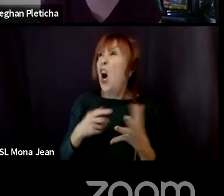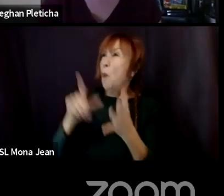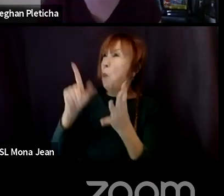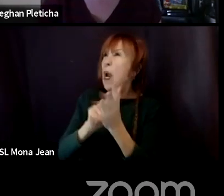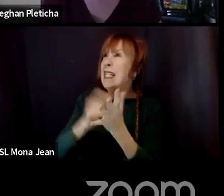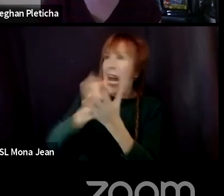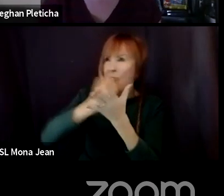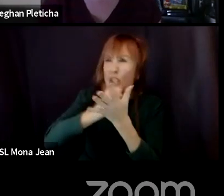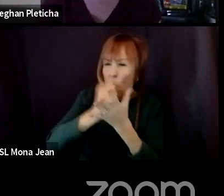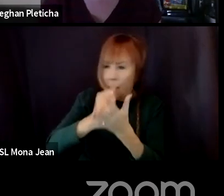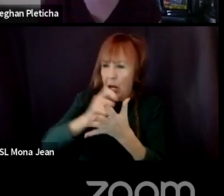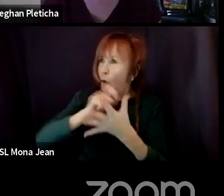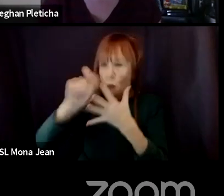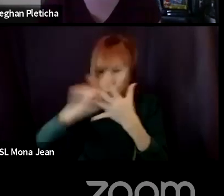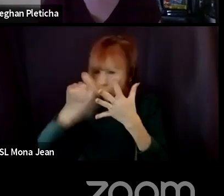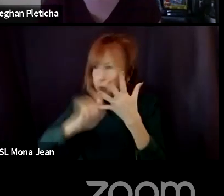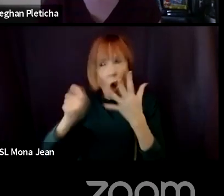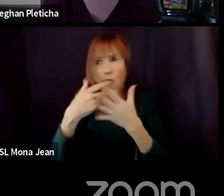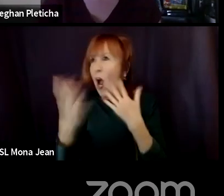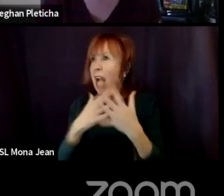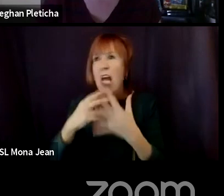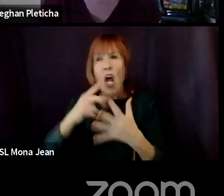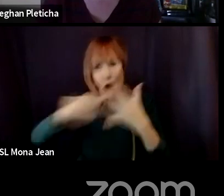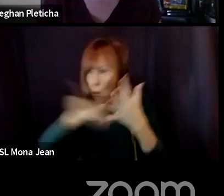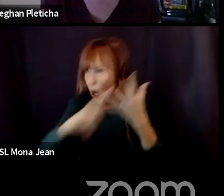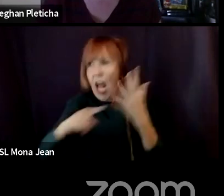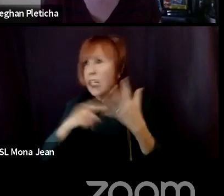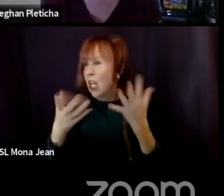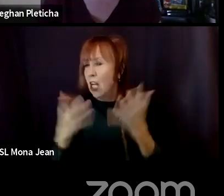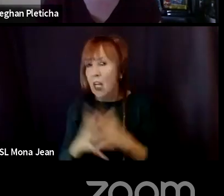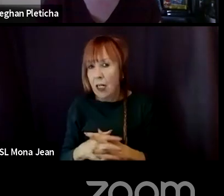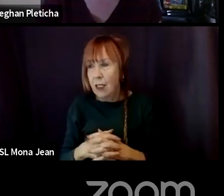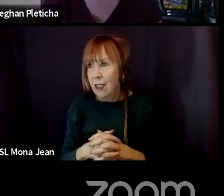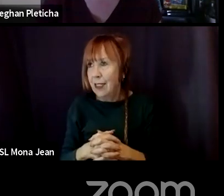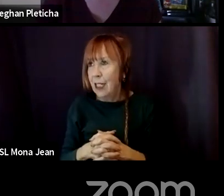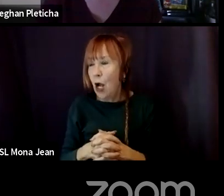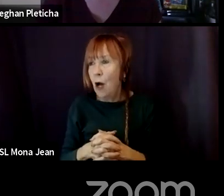give me everything that you have. And some people just say, give it a read, 'cause it makes sense.